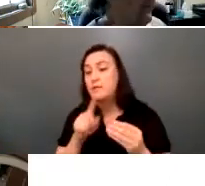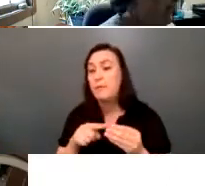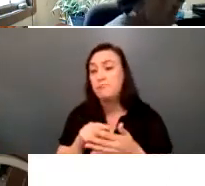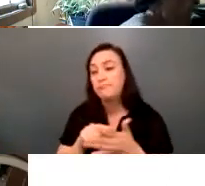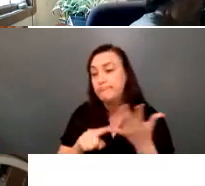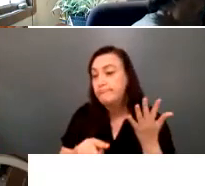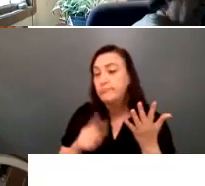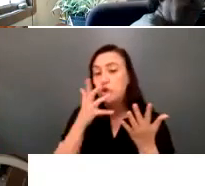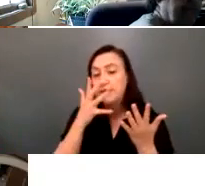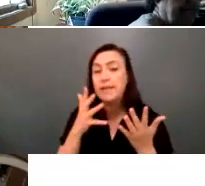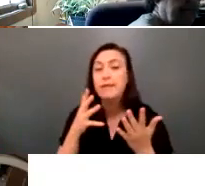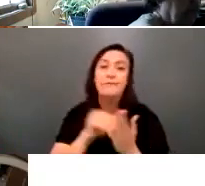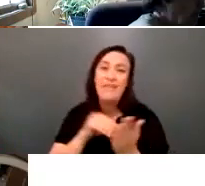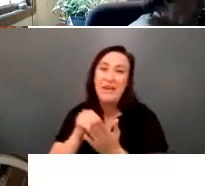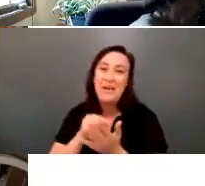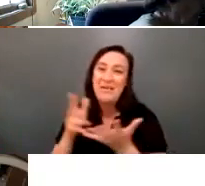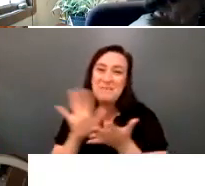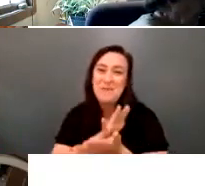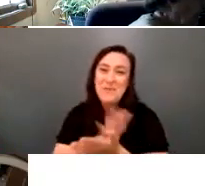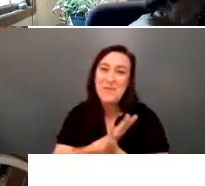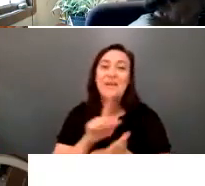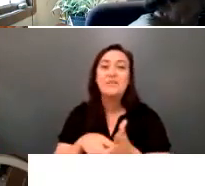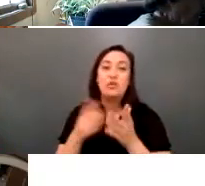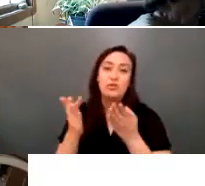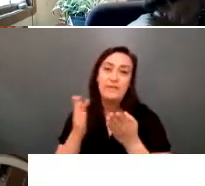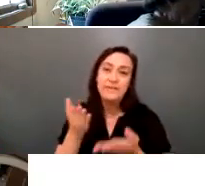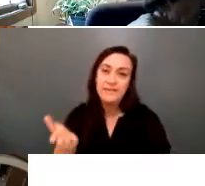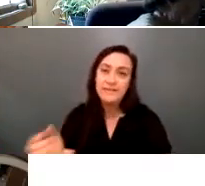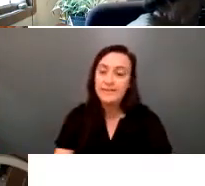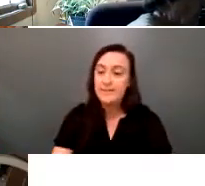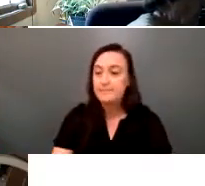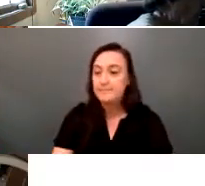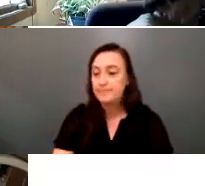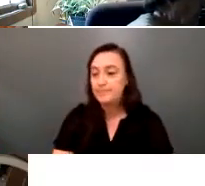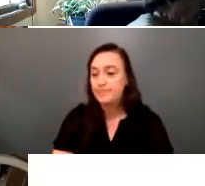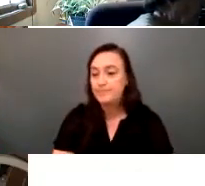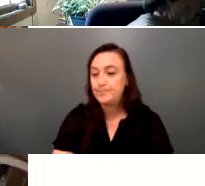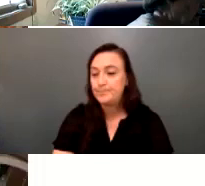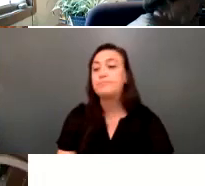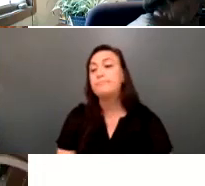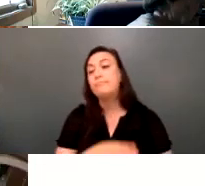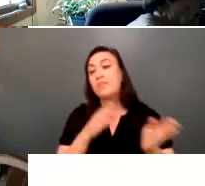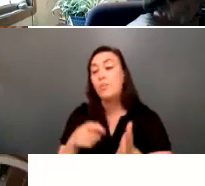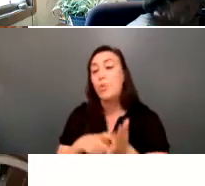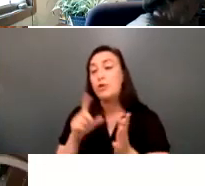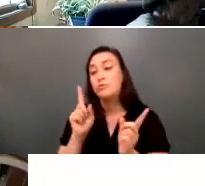Fill out a lot of paperwork and start services. Then you're required to meet within